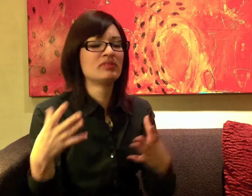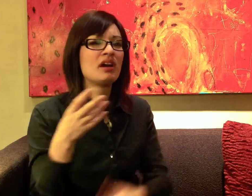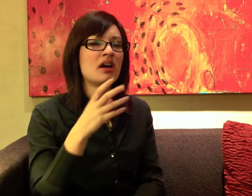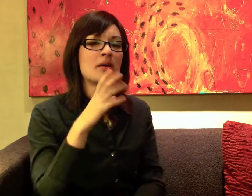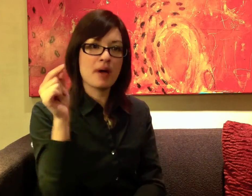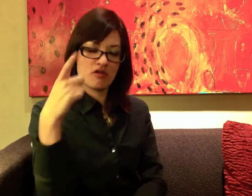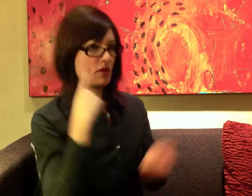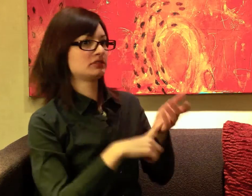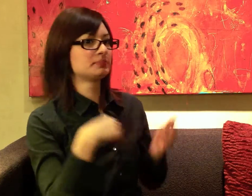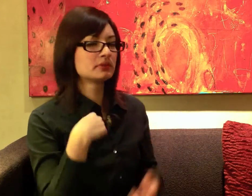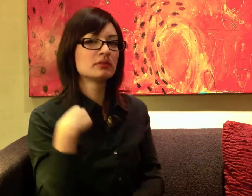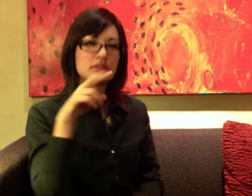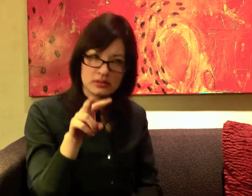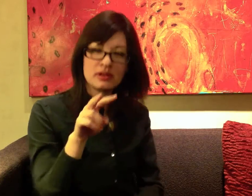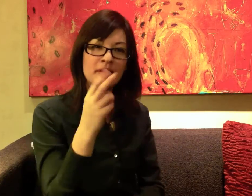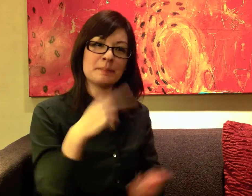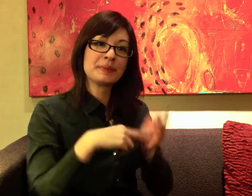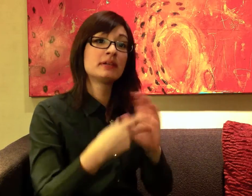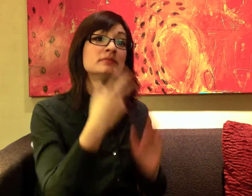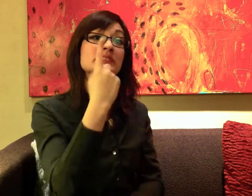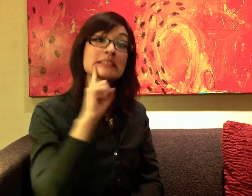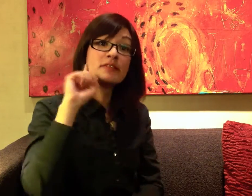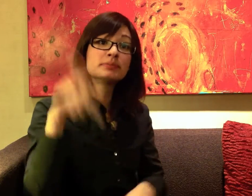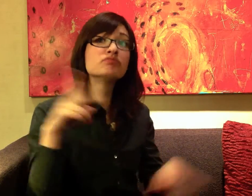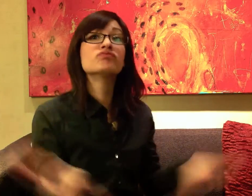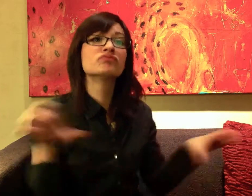BUT they recognized me. It got me thinking...if a deaf person is active,